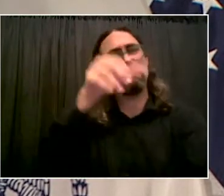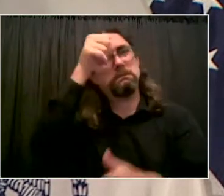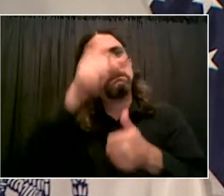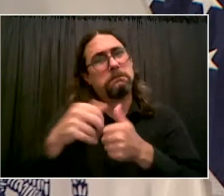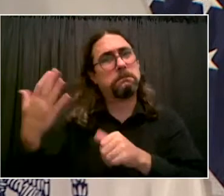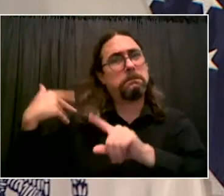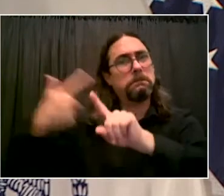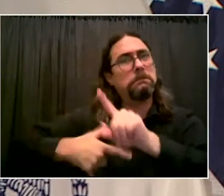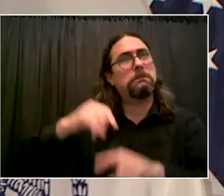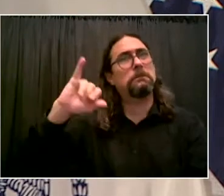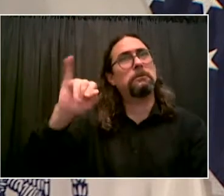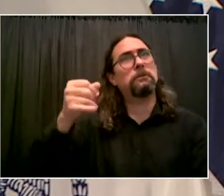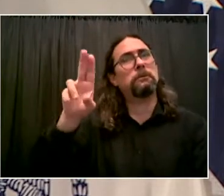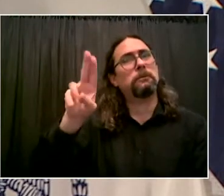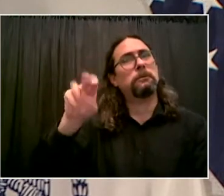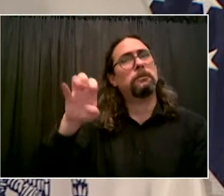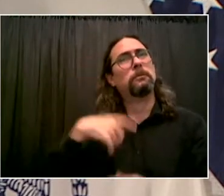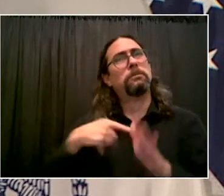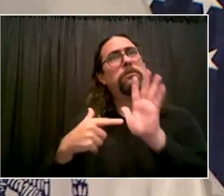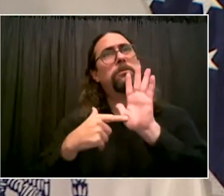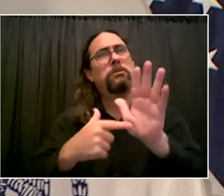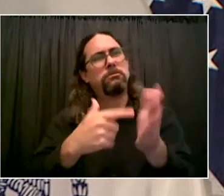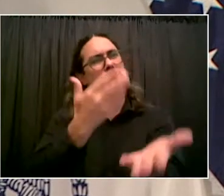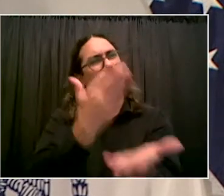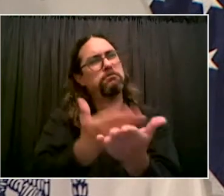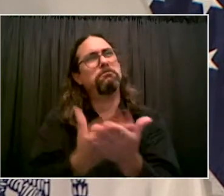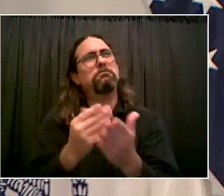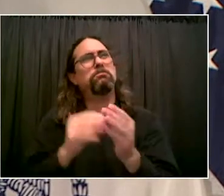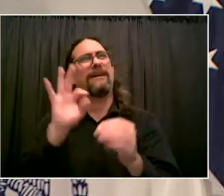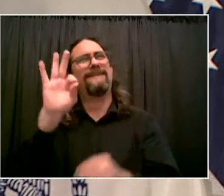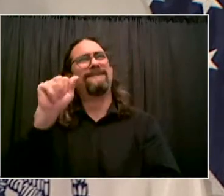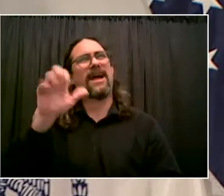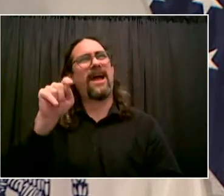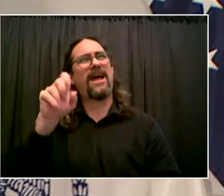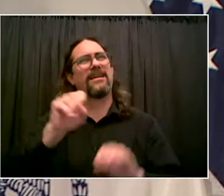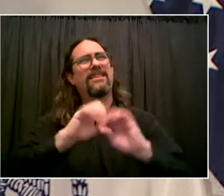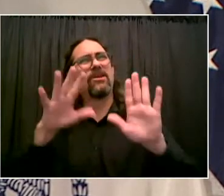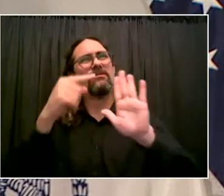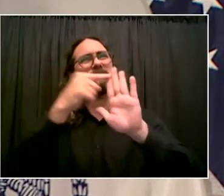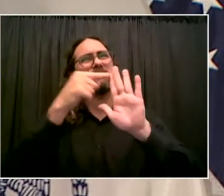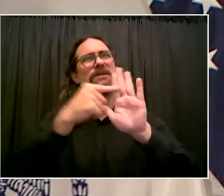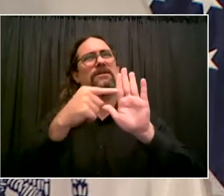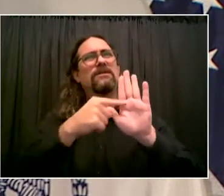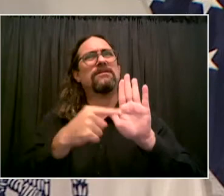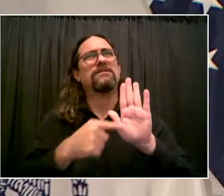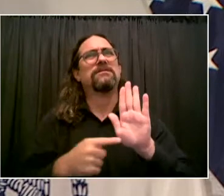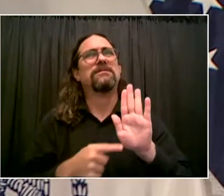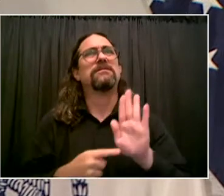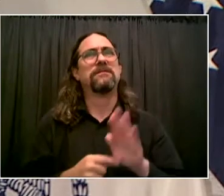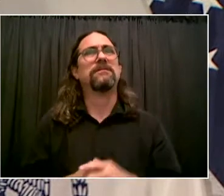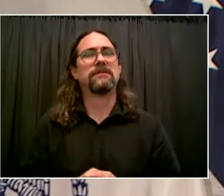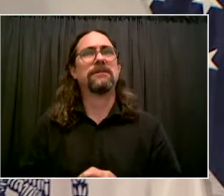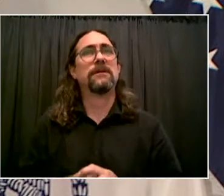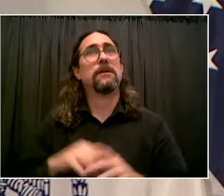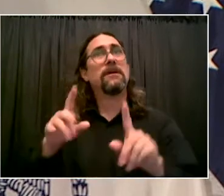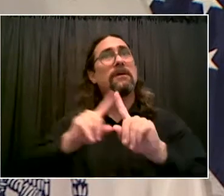THE FACTS ABOUT THE MONTH OF JUNE.